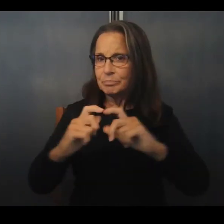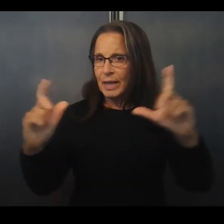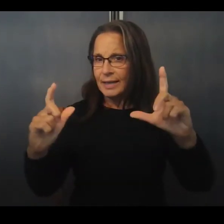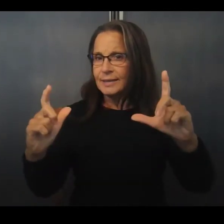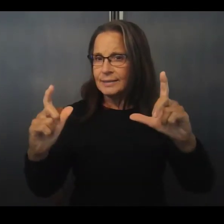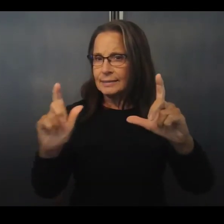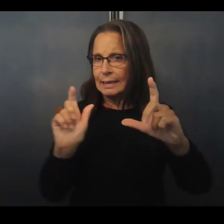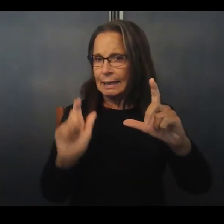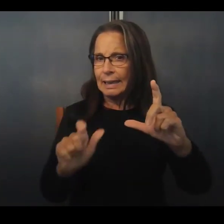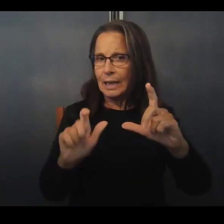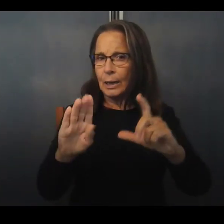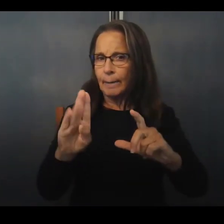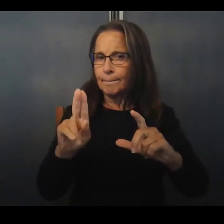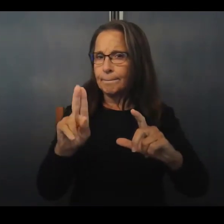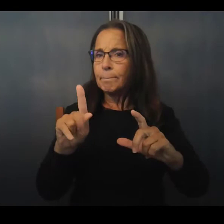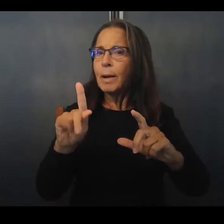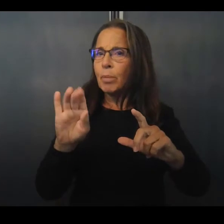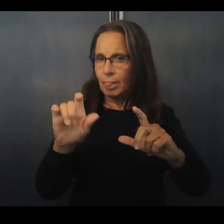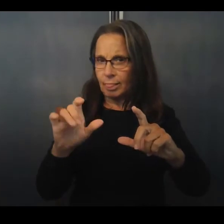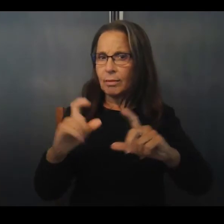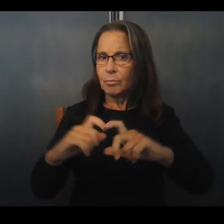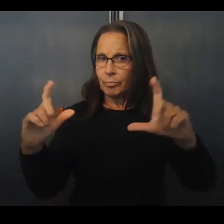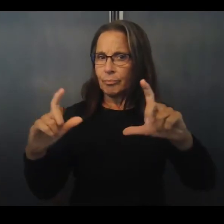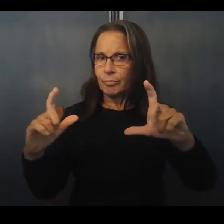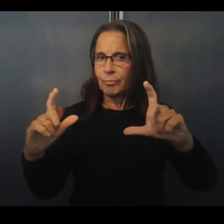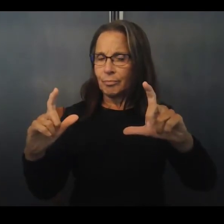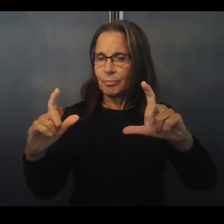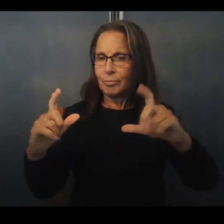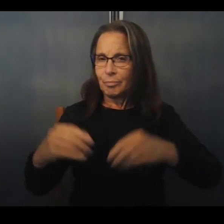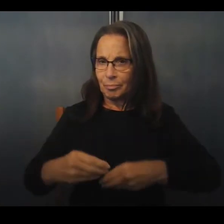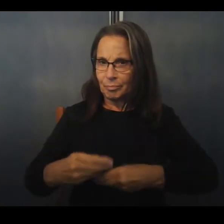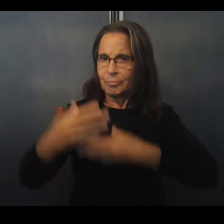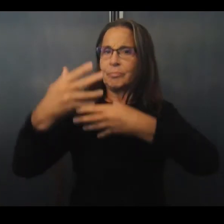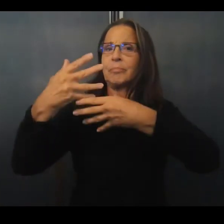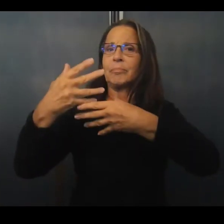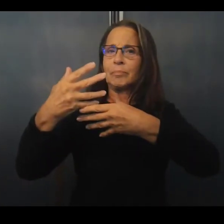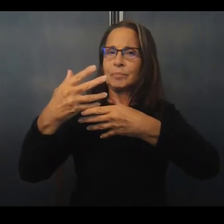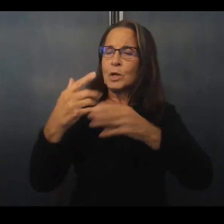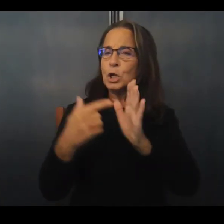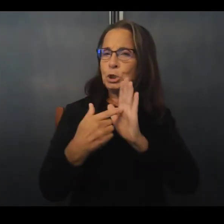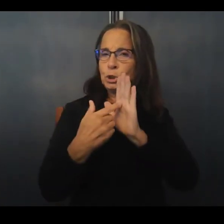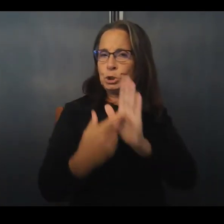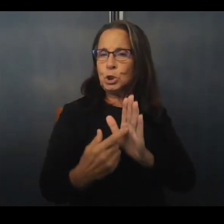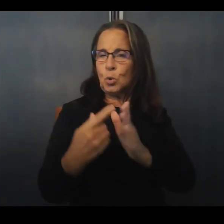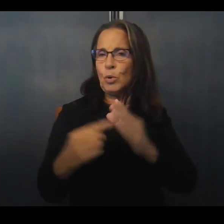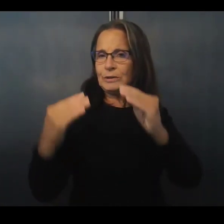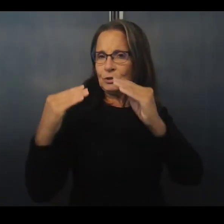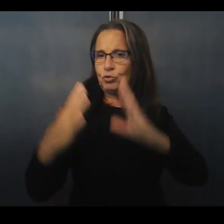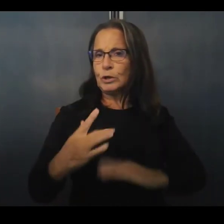of these bubbles and it will bring up what they had to say if I want to look at it in context